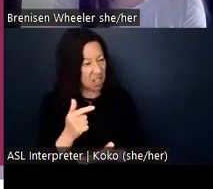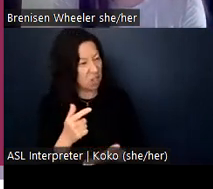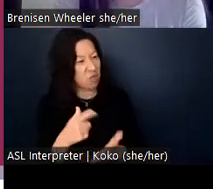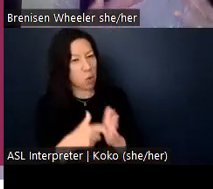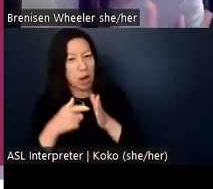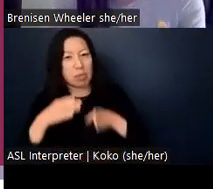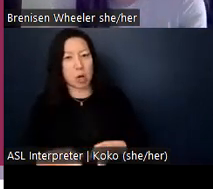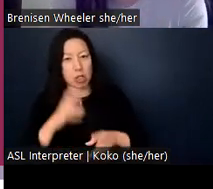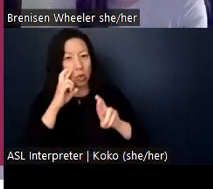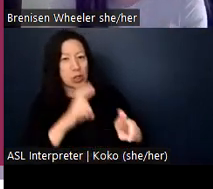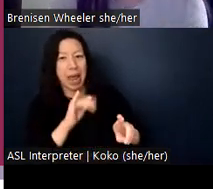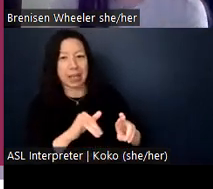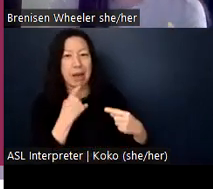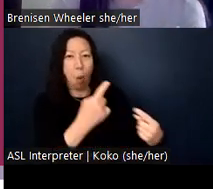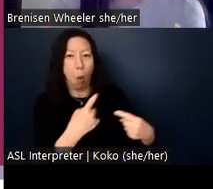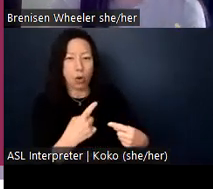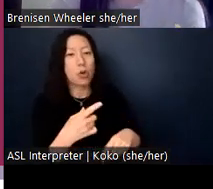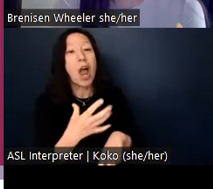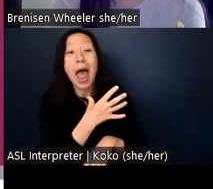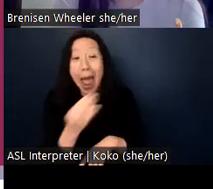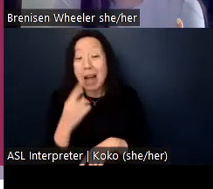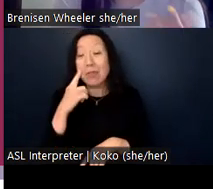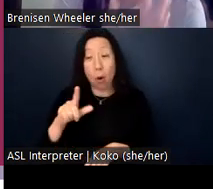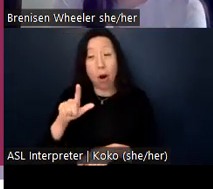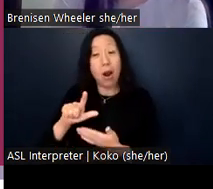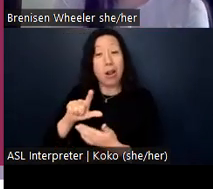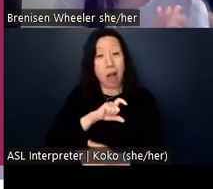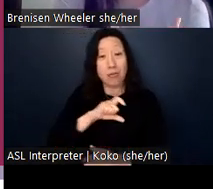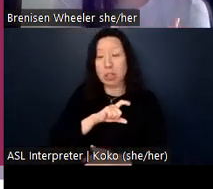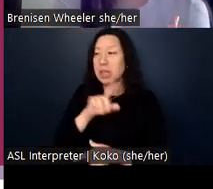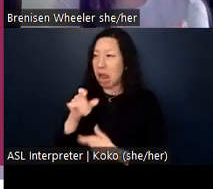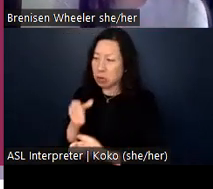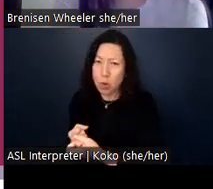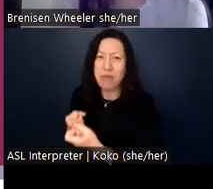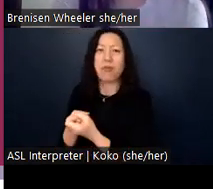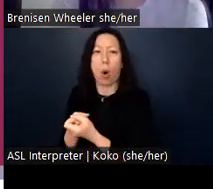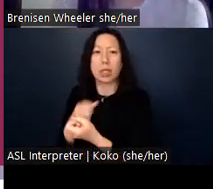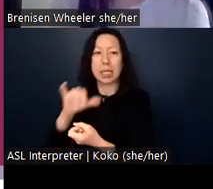to enforce that order. 12:53:46 If and act on it if it does get violated.